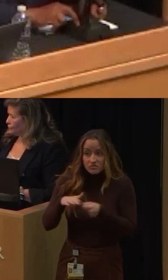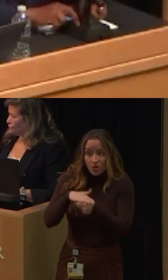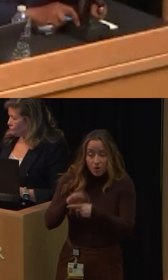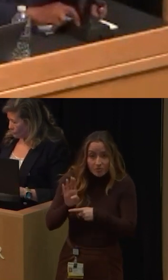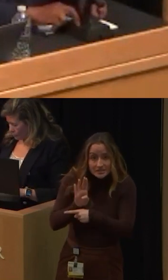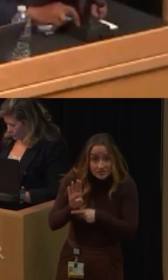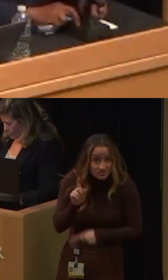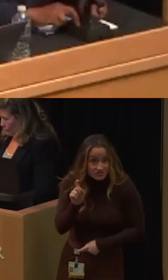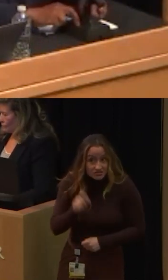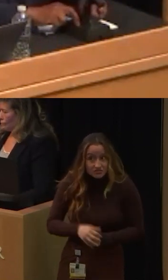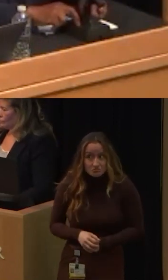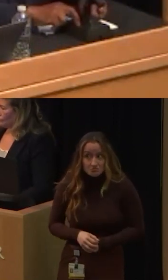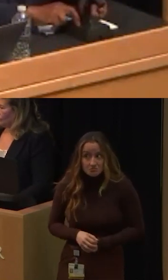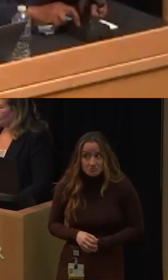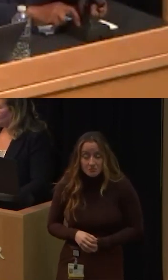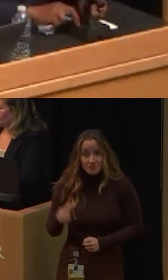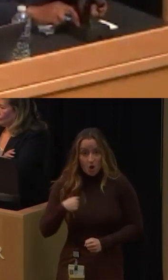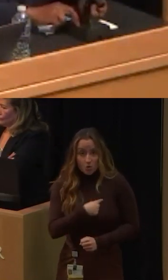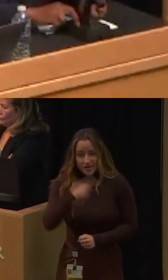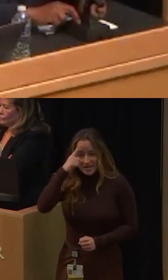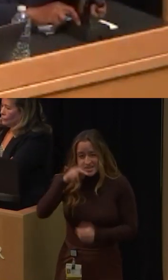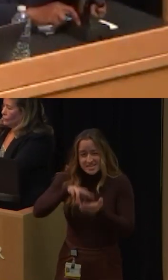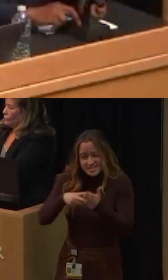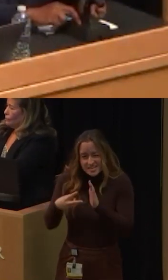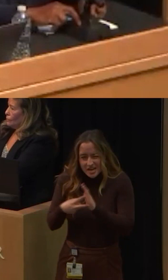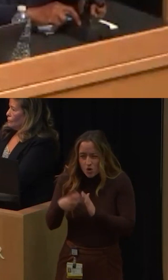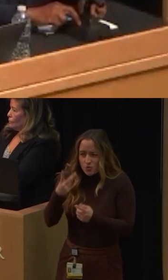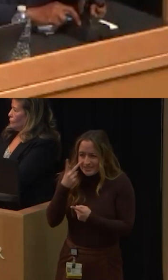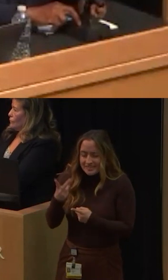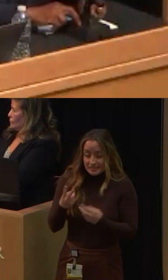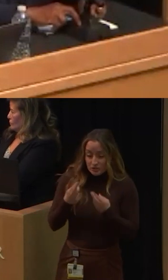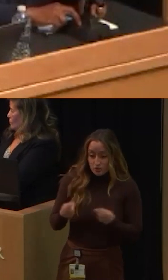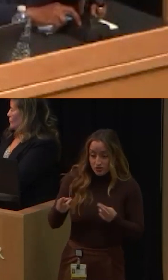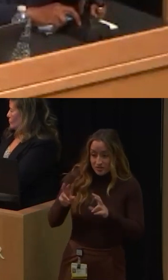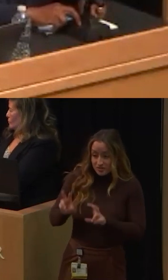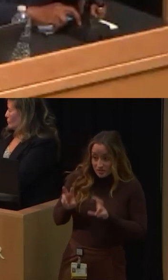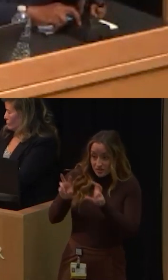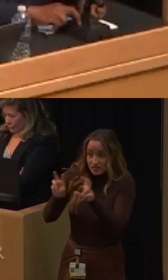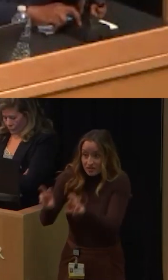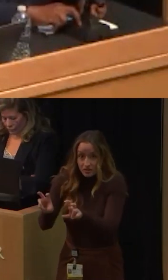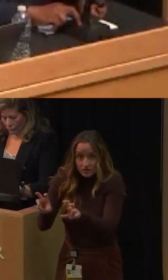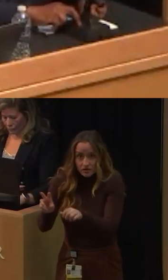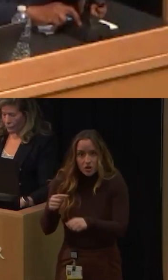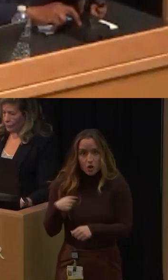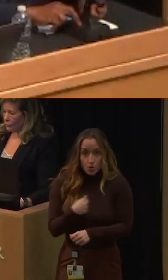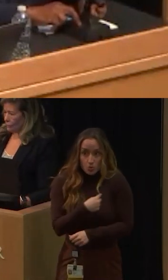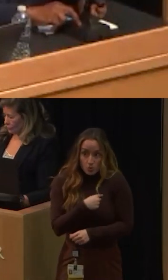Are we preferentially and with intentionality taking the resources that we do put into the community? Frankly, we put hundreds of millions of dollars into the community